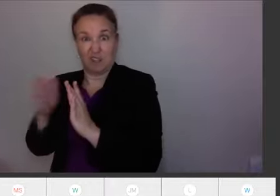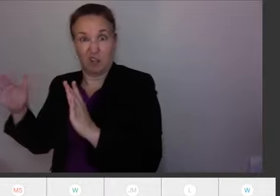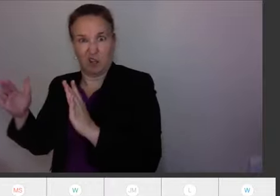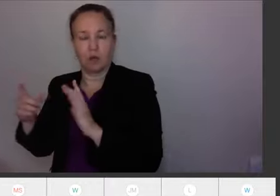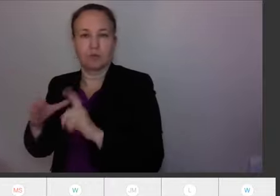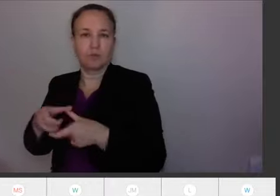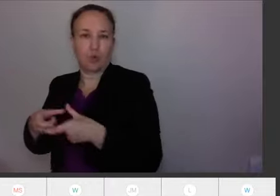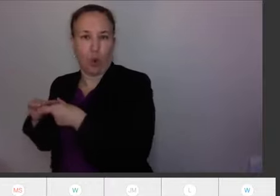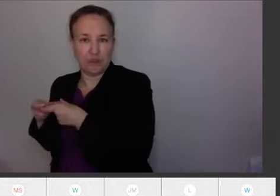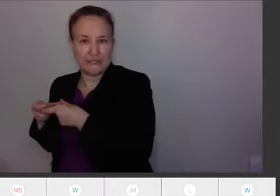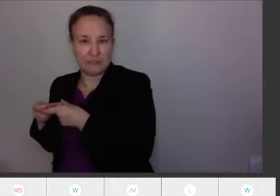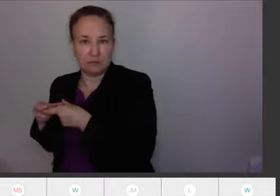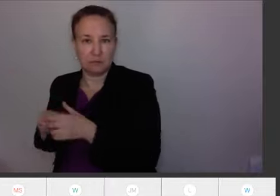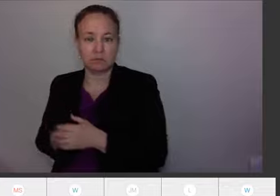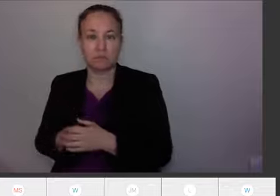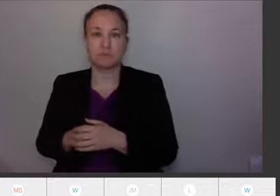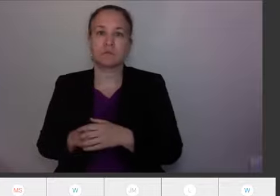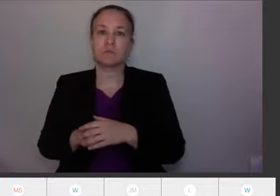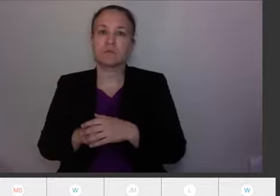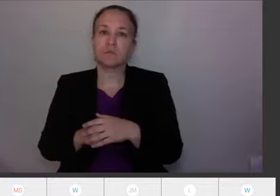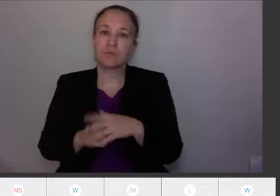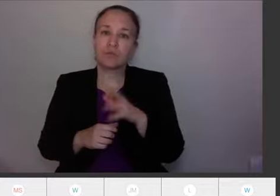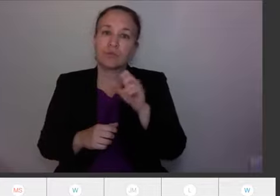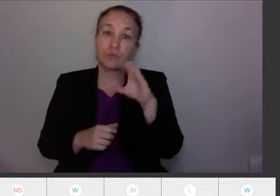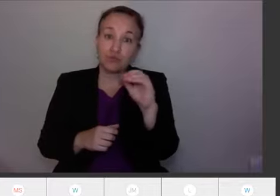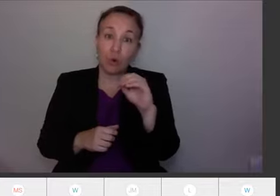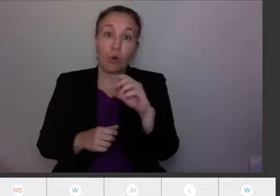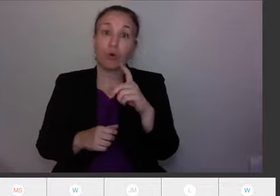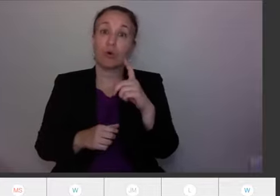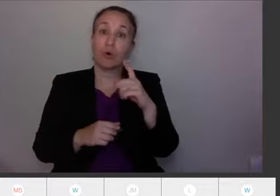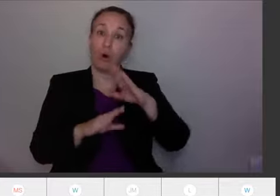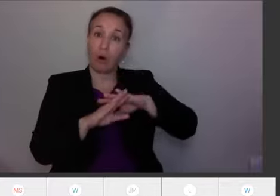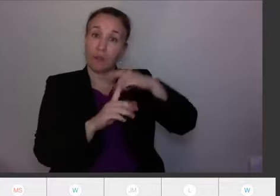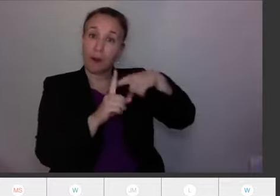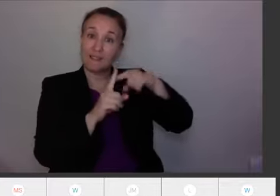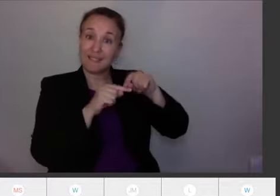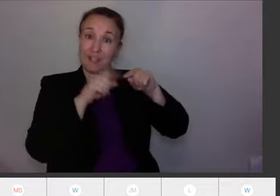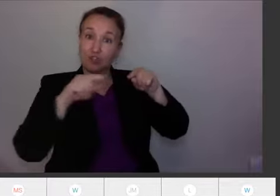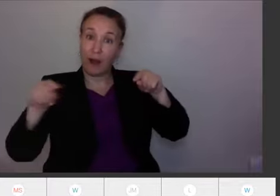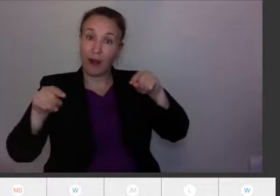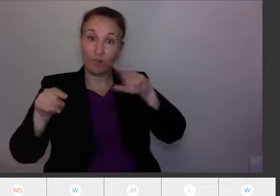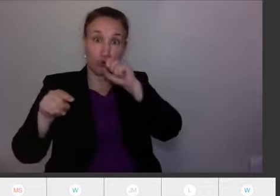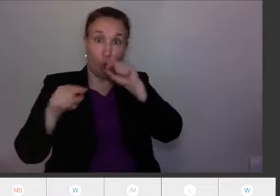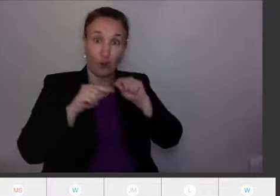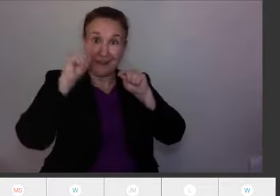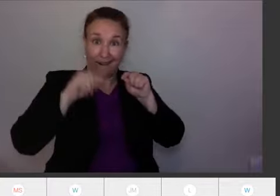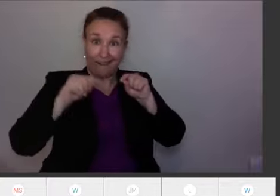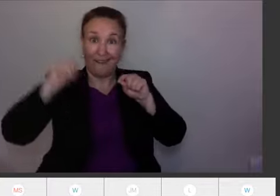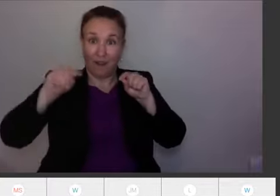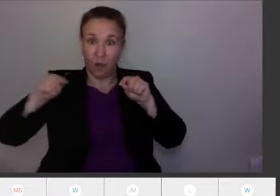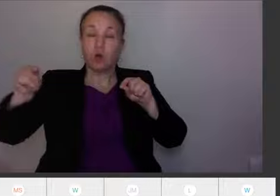you can see by looking at that that orange line on the positivity graph that we had been slowly steadily increasing the amount of